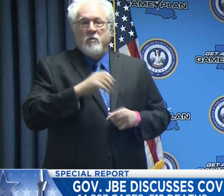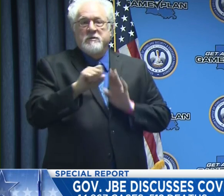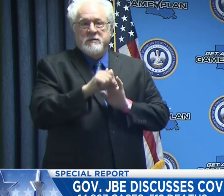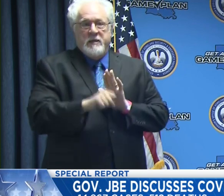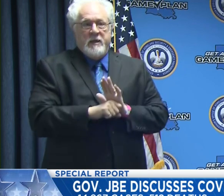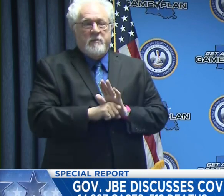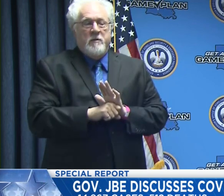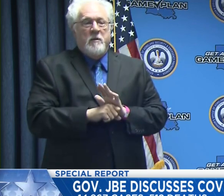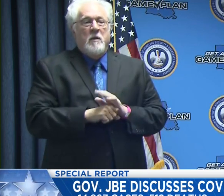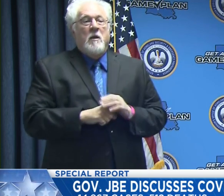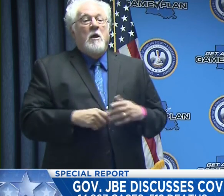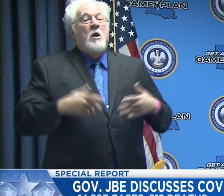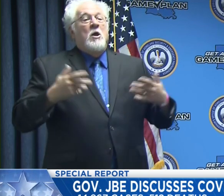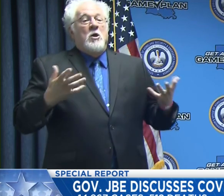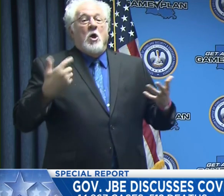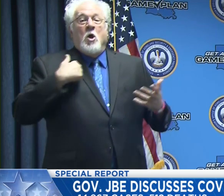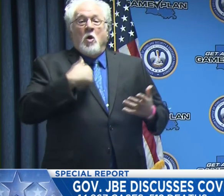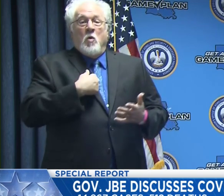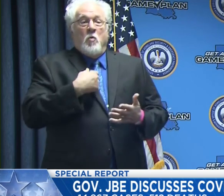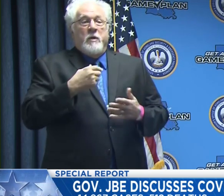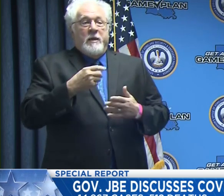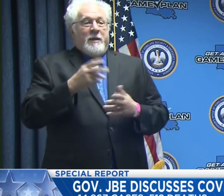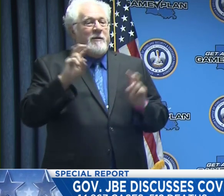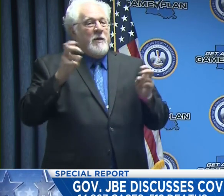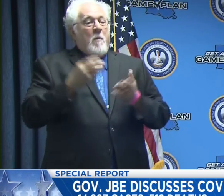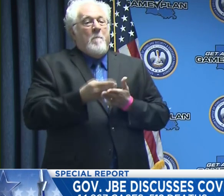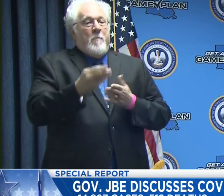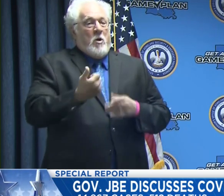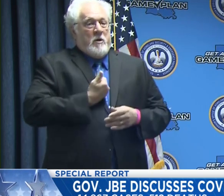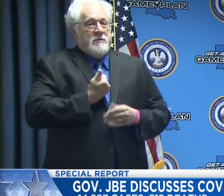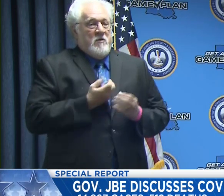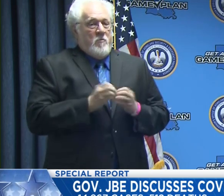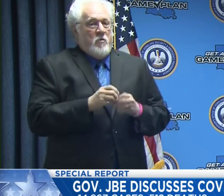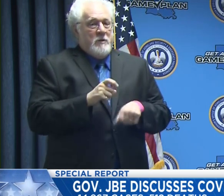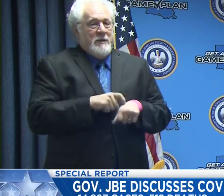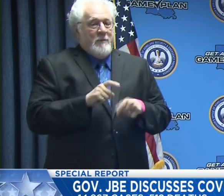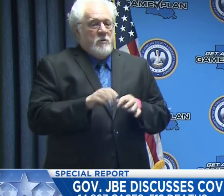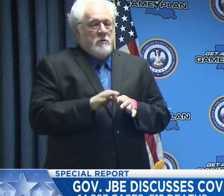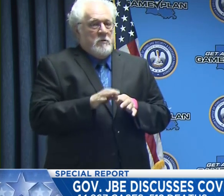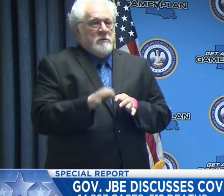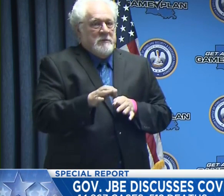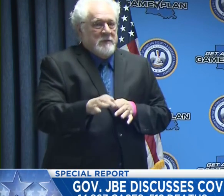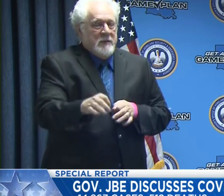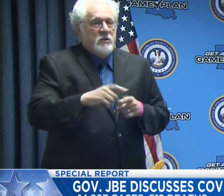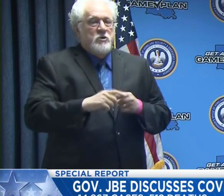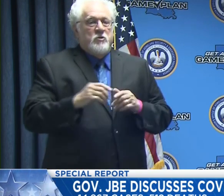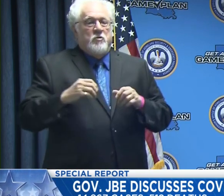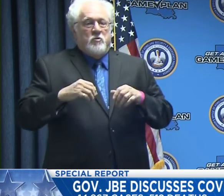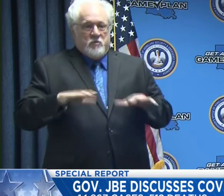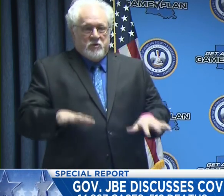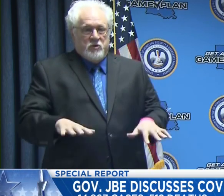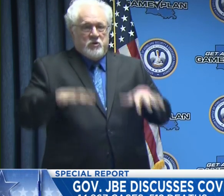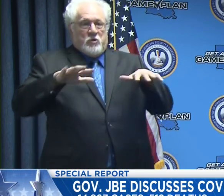THANK HIM ON BEHALF OF ALL THE PEOPLE OF LOUISIANA FOR THEIR GENEROUS CONTRIBUTION TO OUR